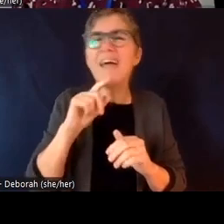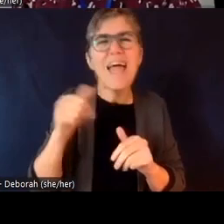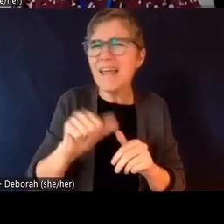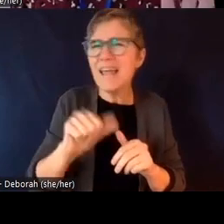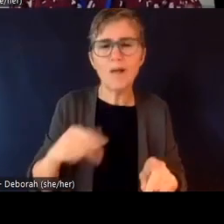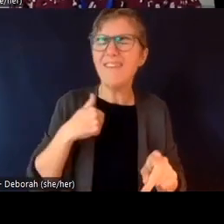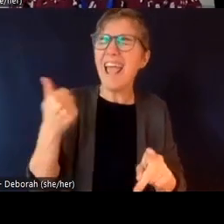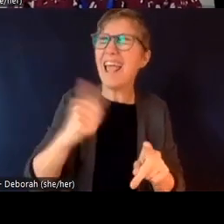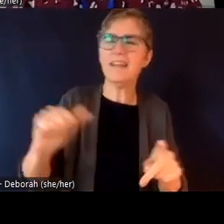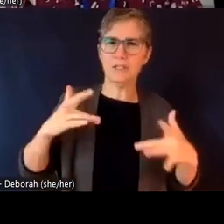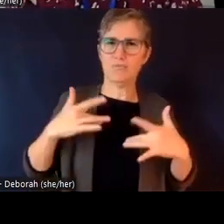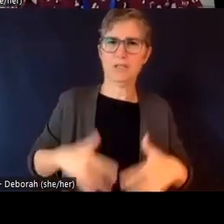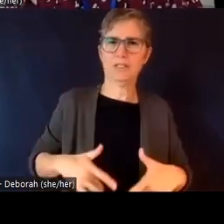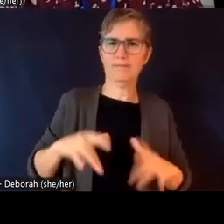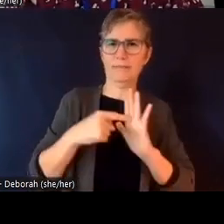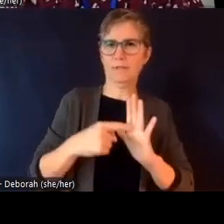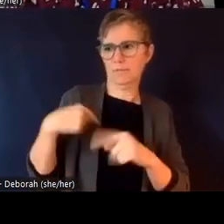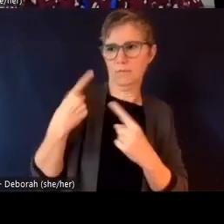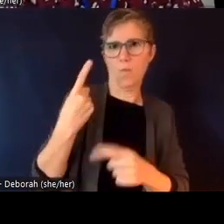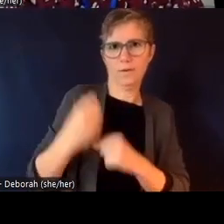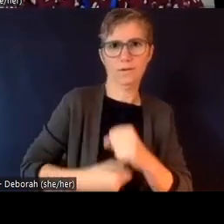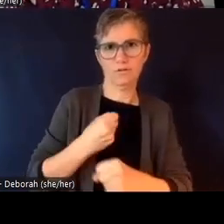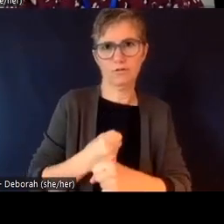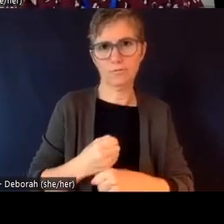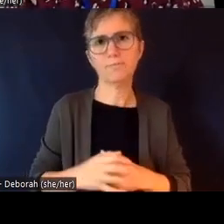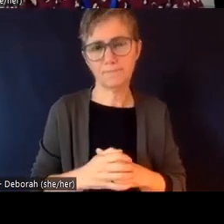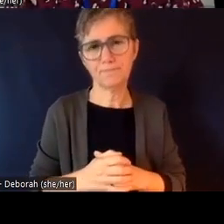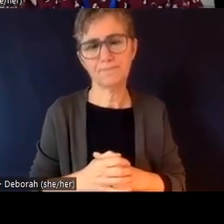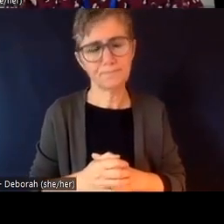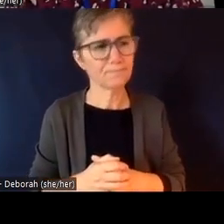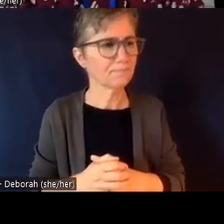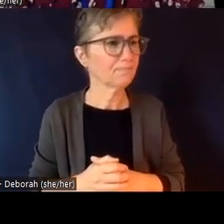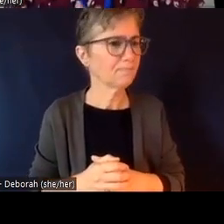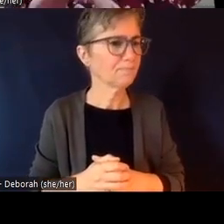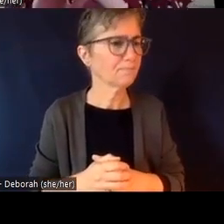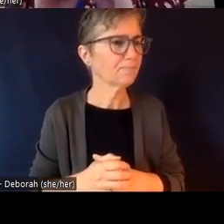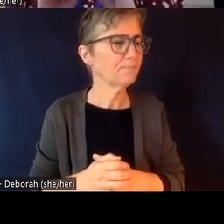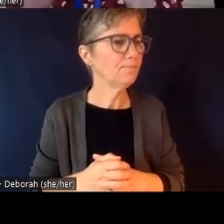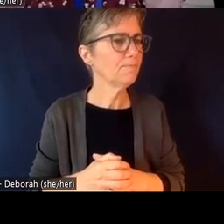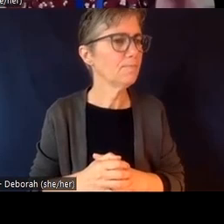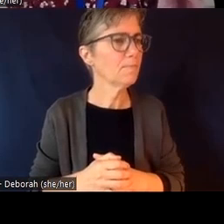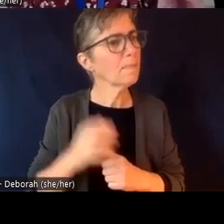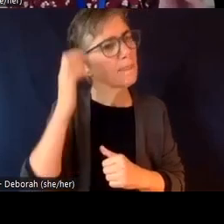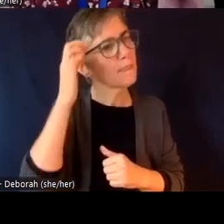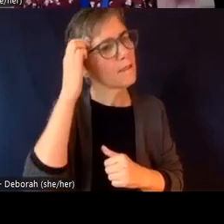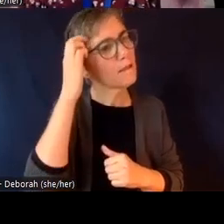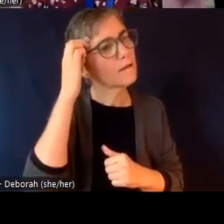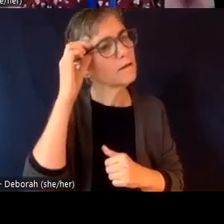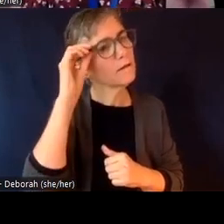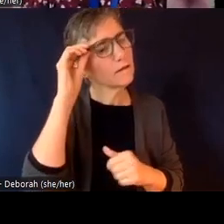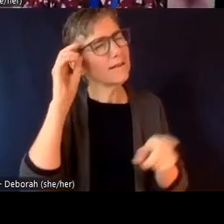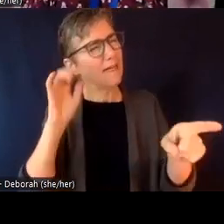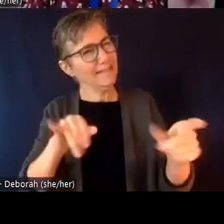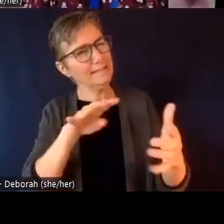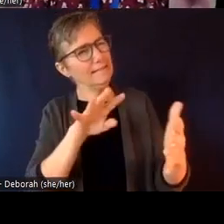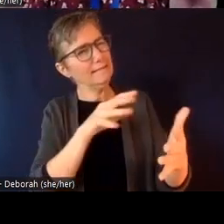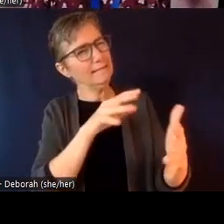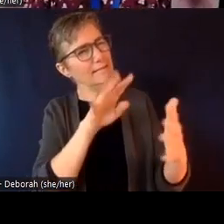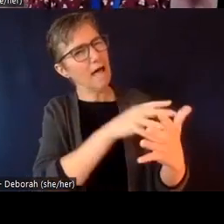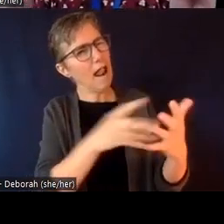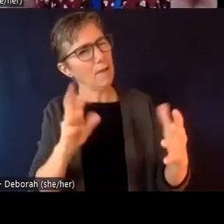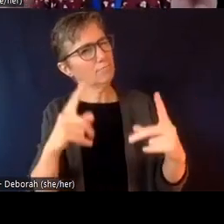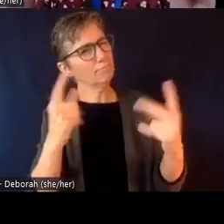symptoms in the past year. Now, I'm going to orient us to this slide a little bit. We did